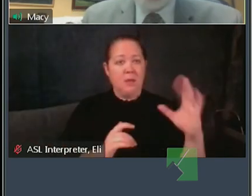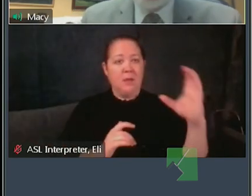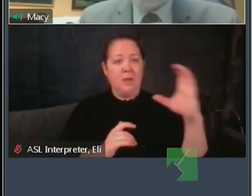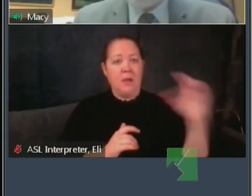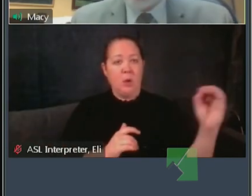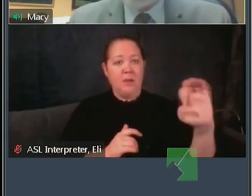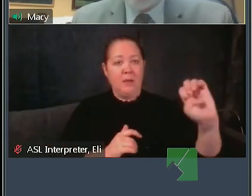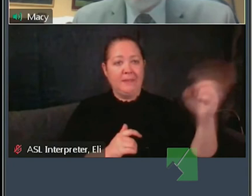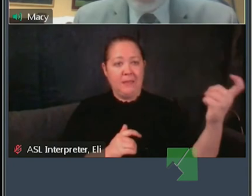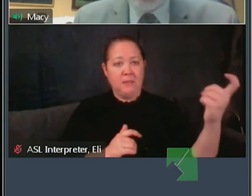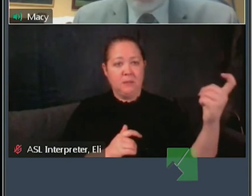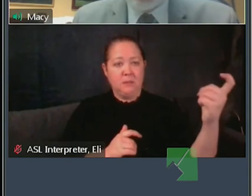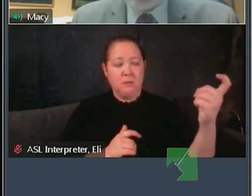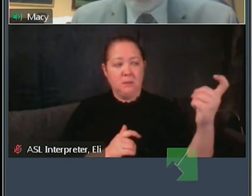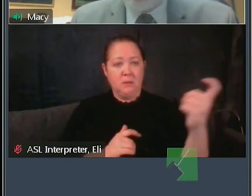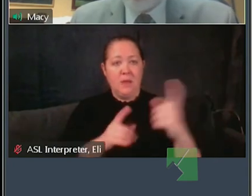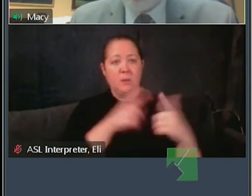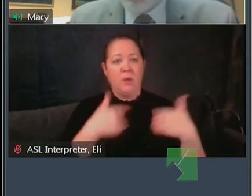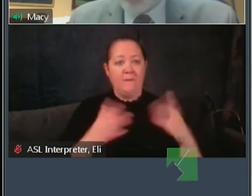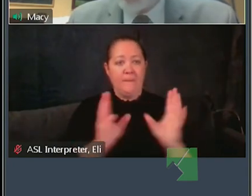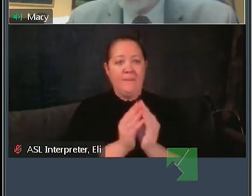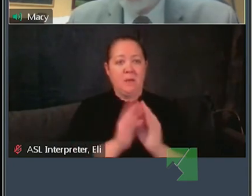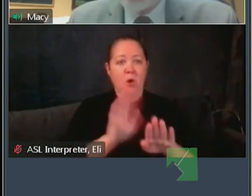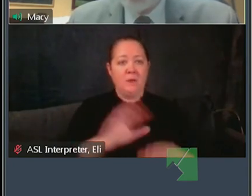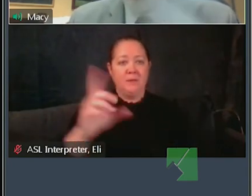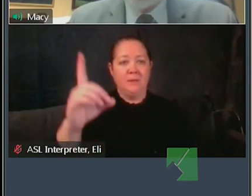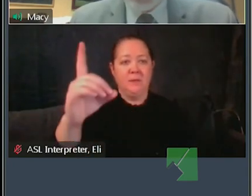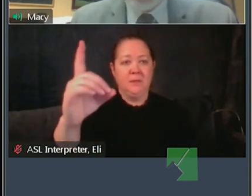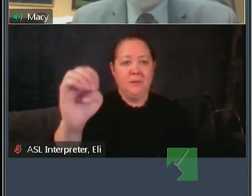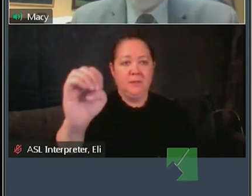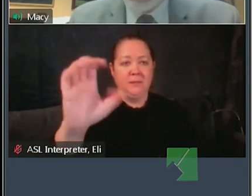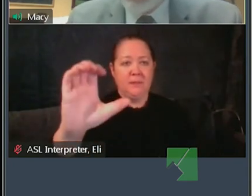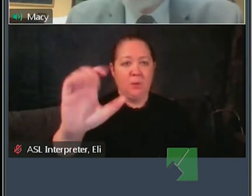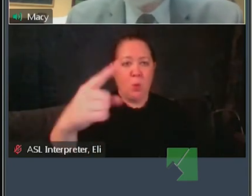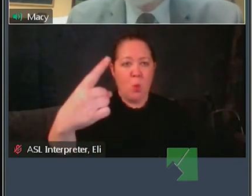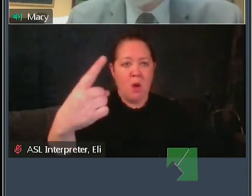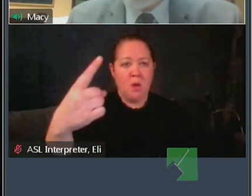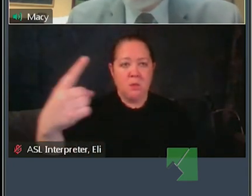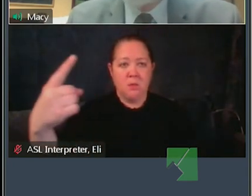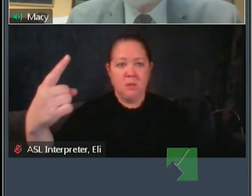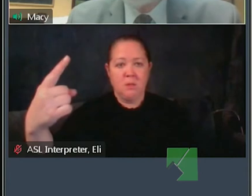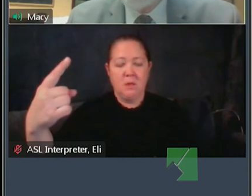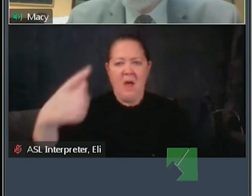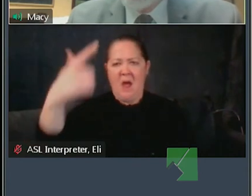And then we got this meeting on December one, which I will reiterate was a shame.